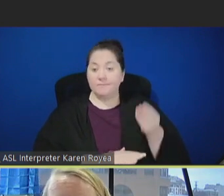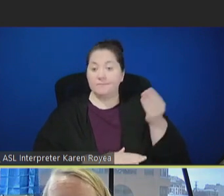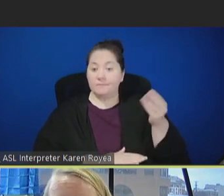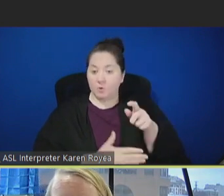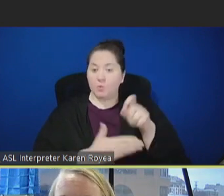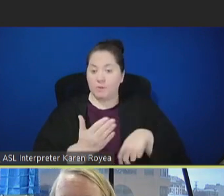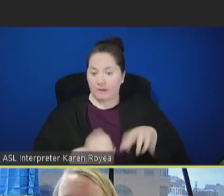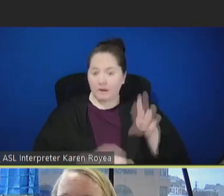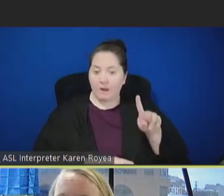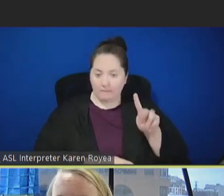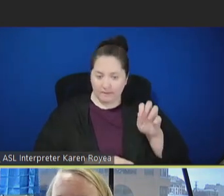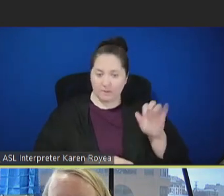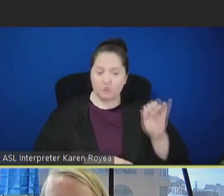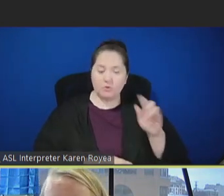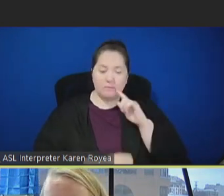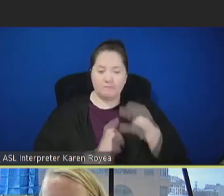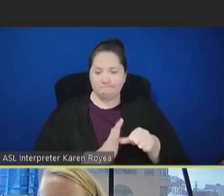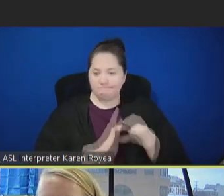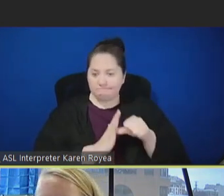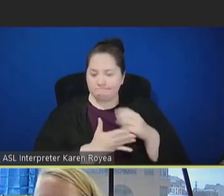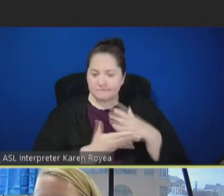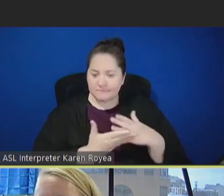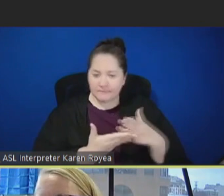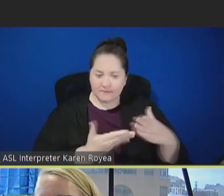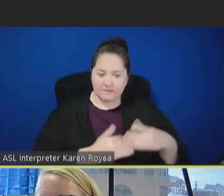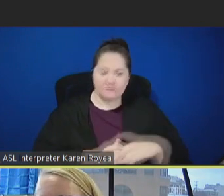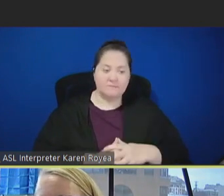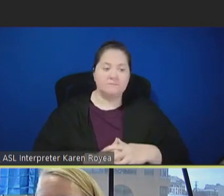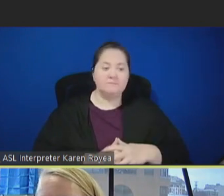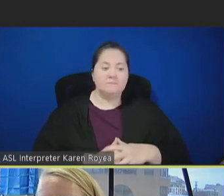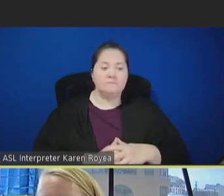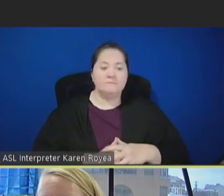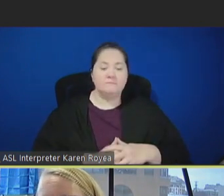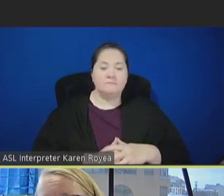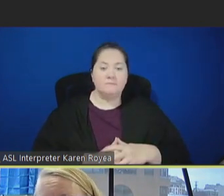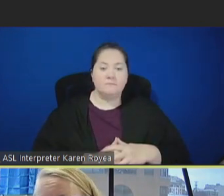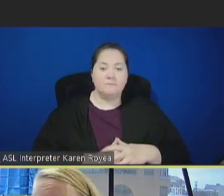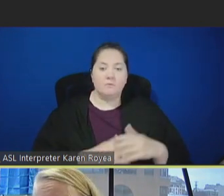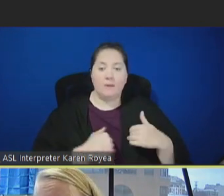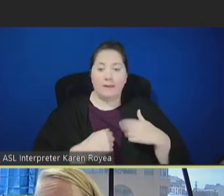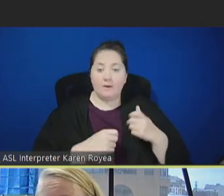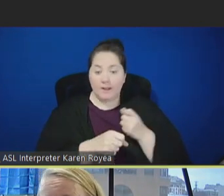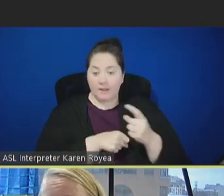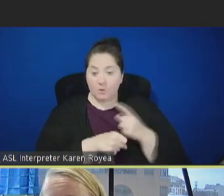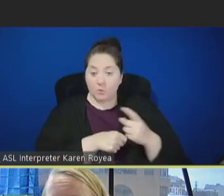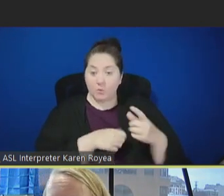so I just want to highlight a few things from that. We held our annual Leadership in Action